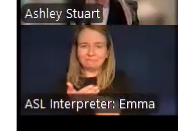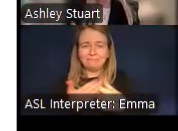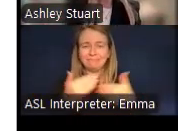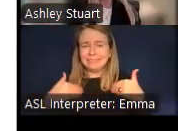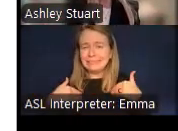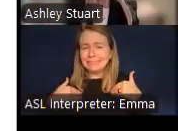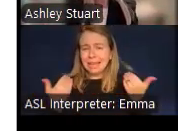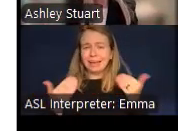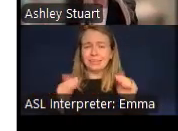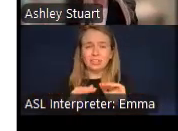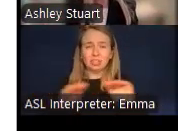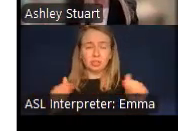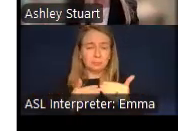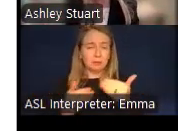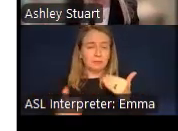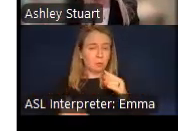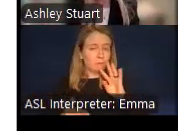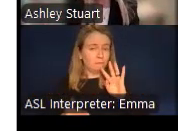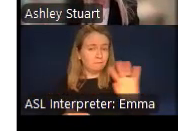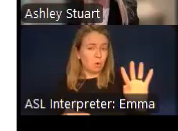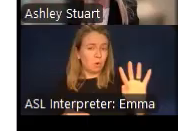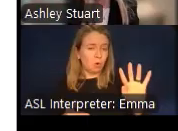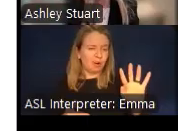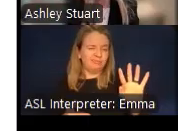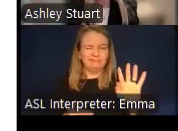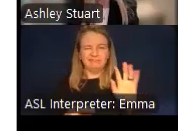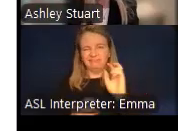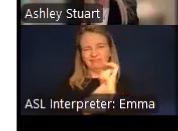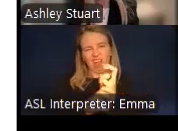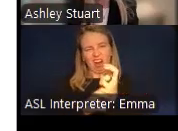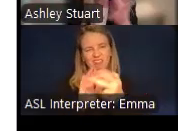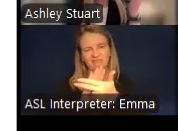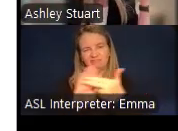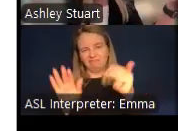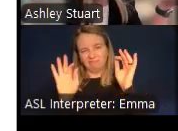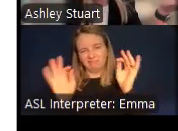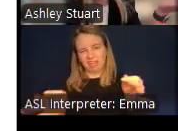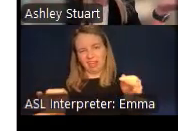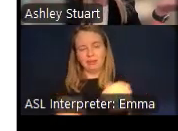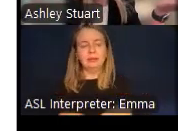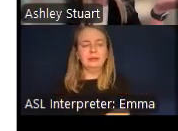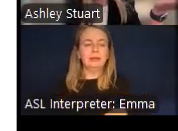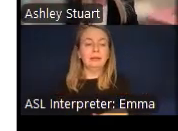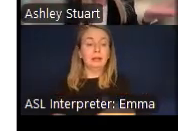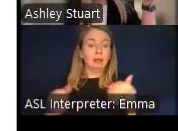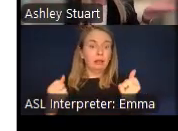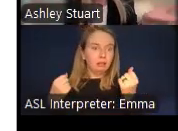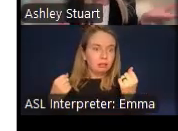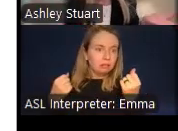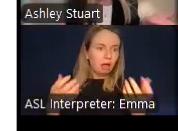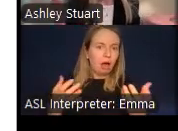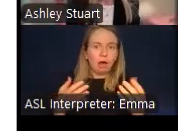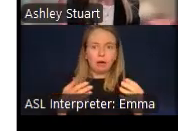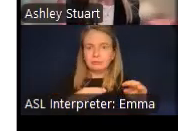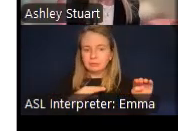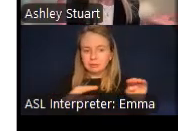especially before age four. That's pretty difficult to determine. As you saw, a lot of these behaviors that are